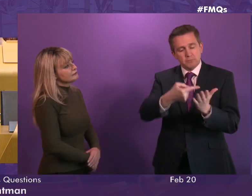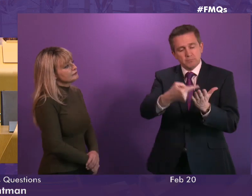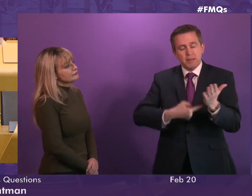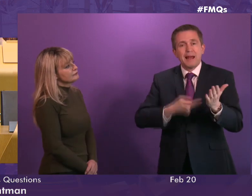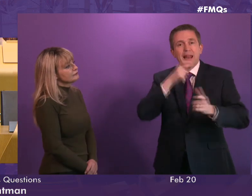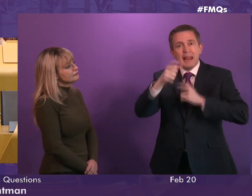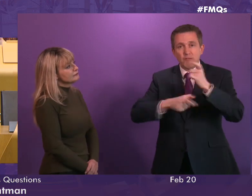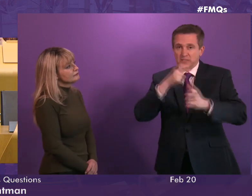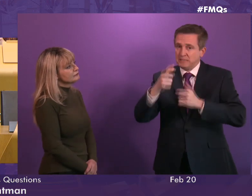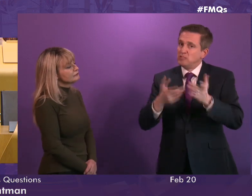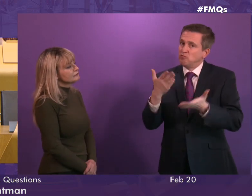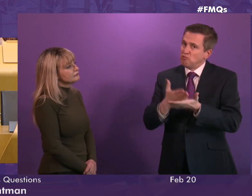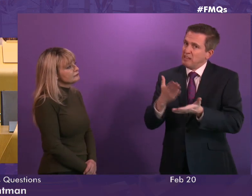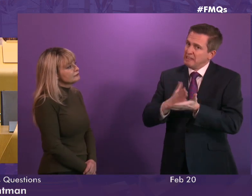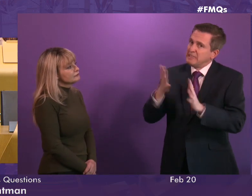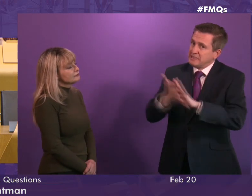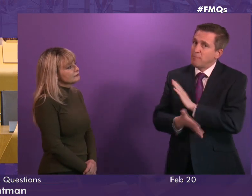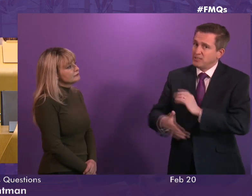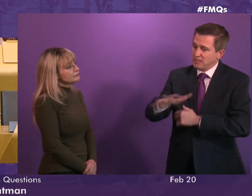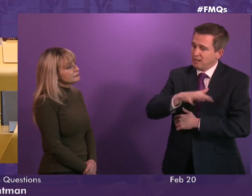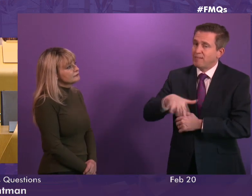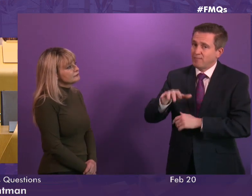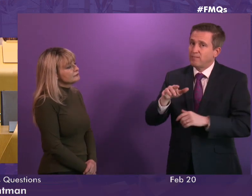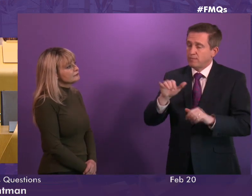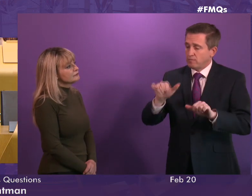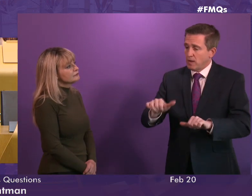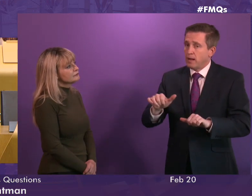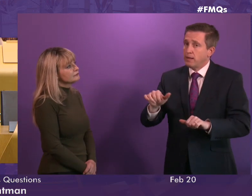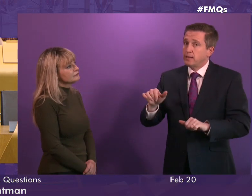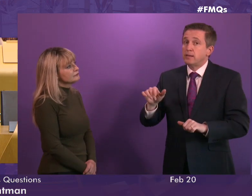have been deeply damaging. Does she agree that it would be a clear signal that Scotland